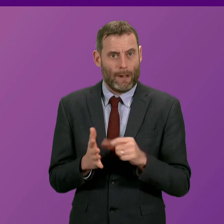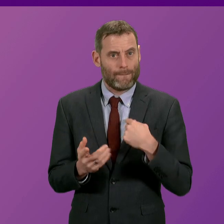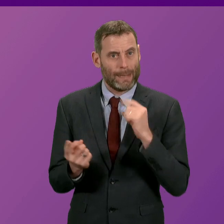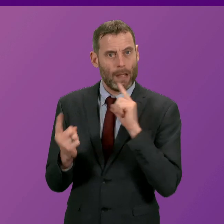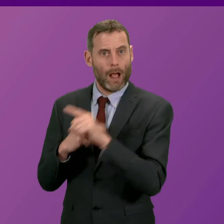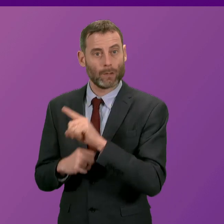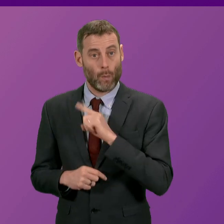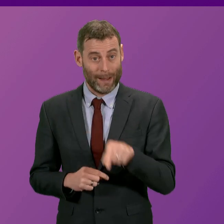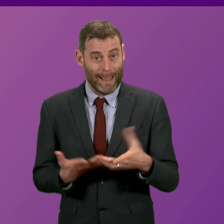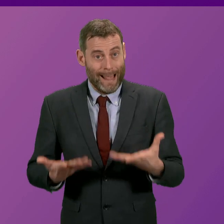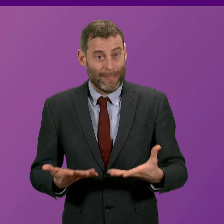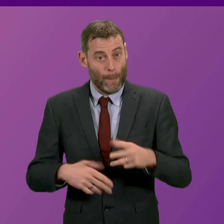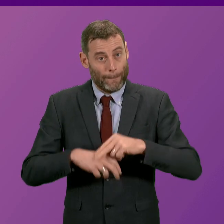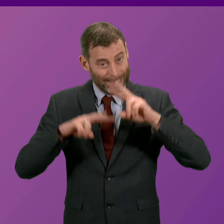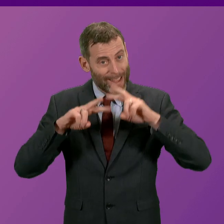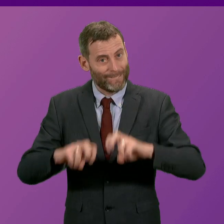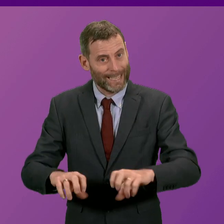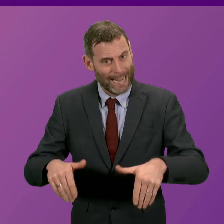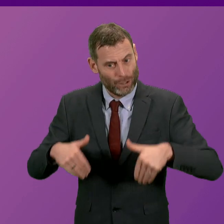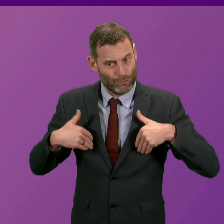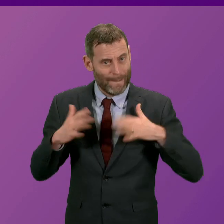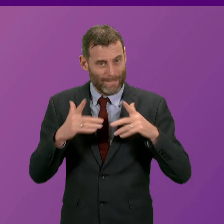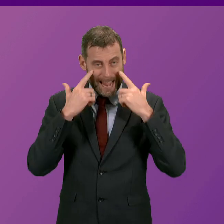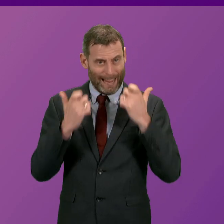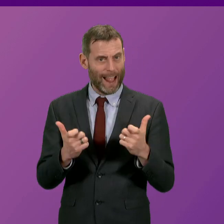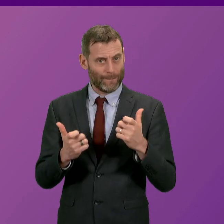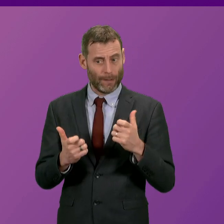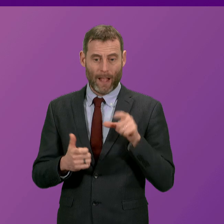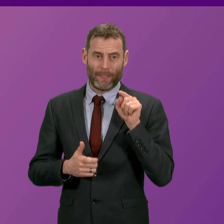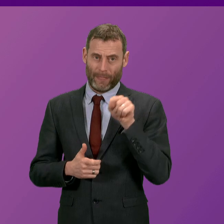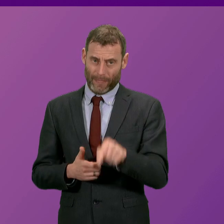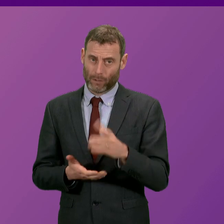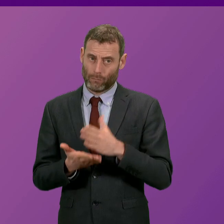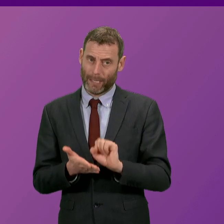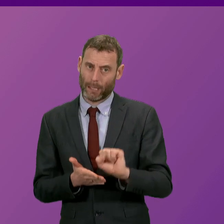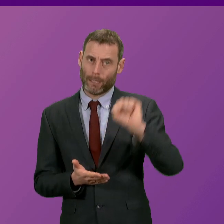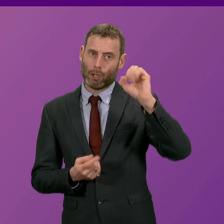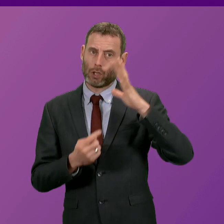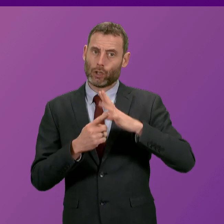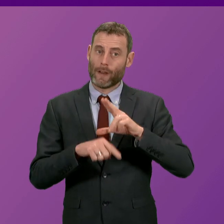investigation and it is an operational matter for the chief constable to take forward. Subject to